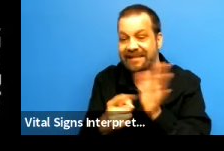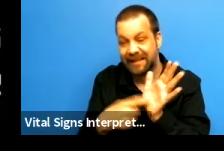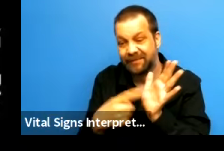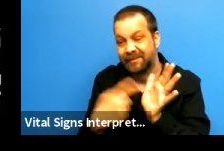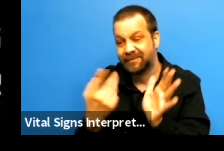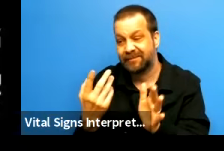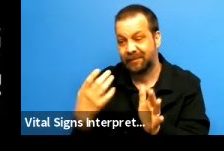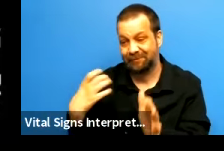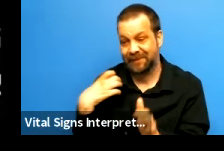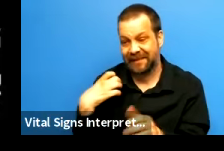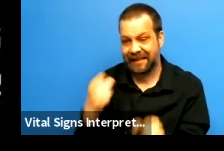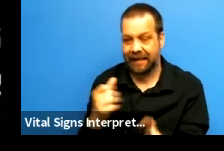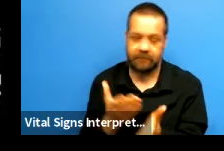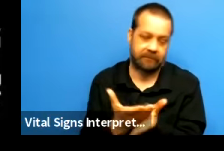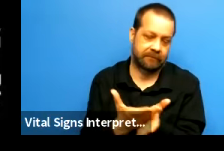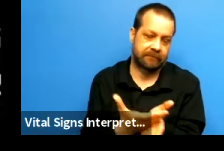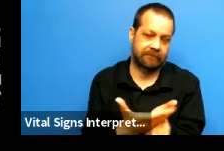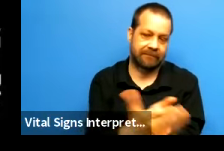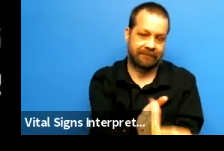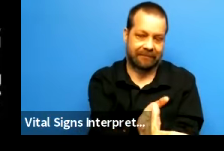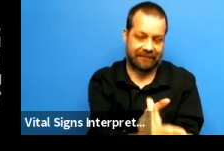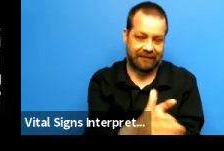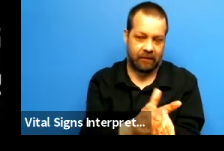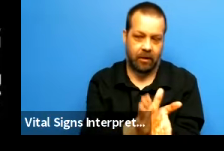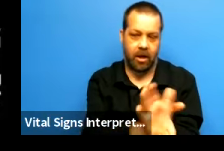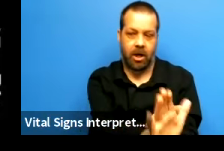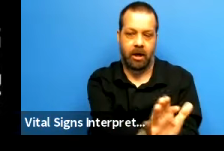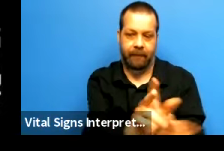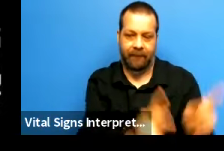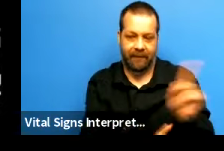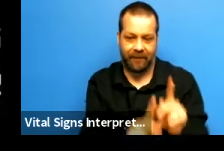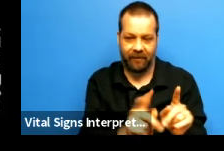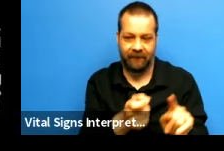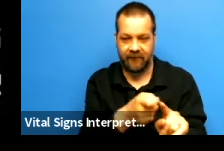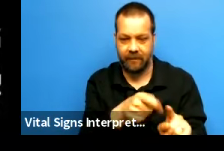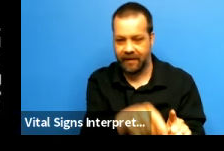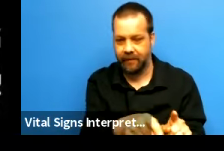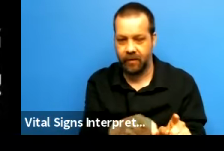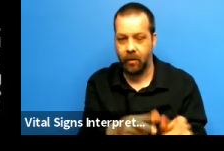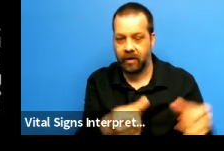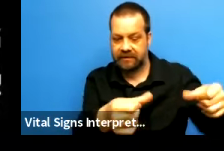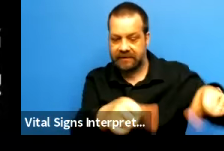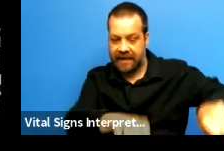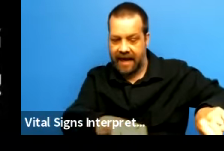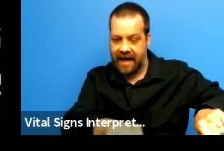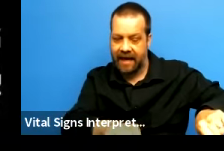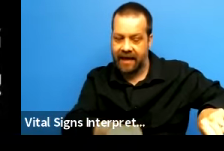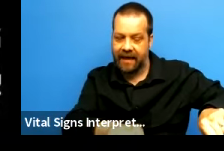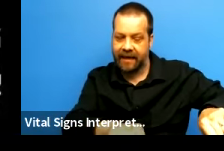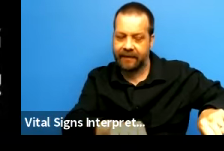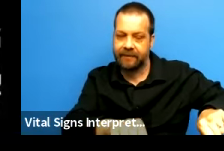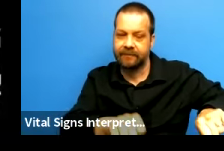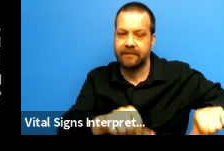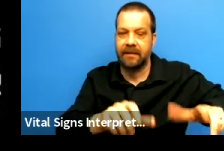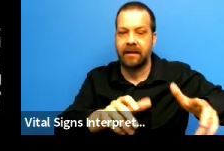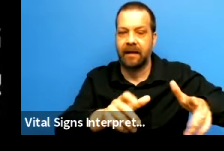or deny a reasonable accommodation because they pose a direct threat.